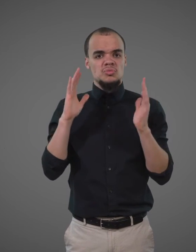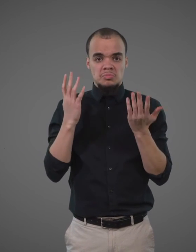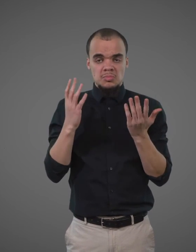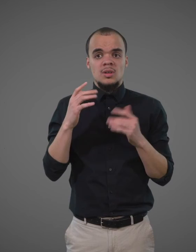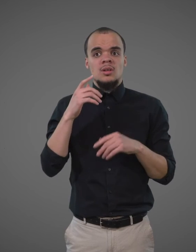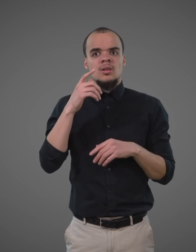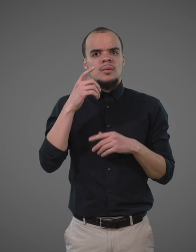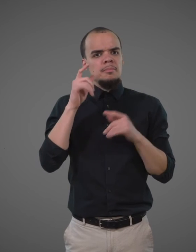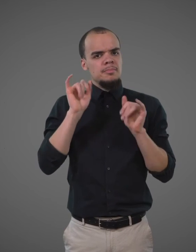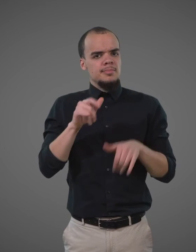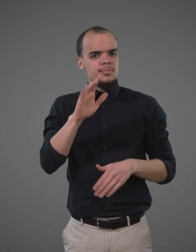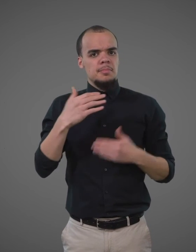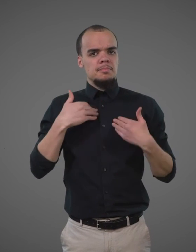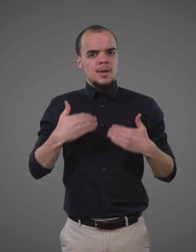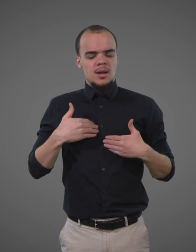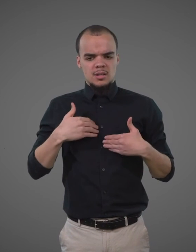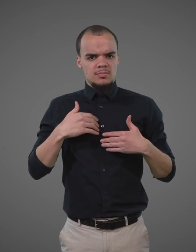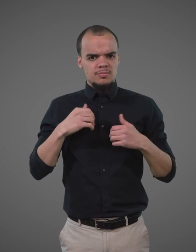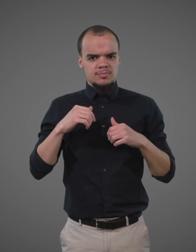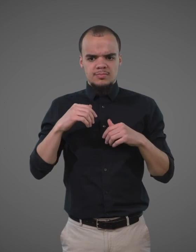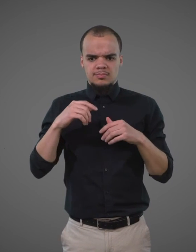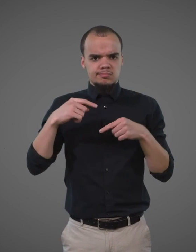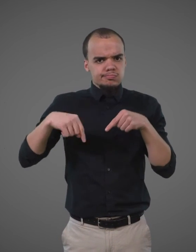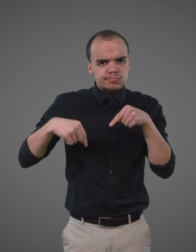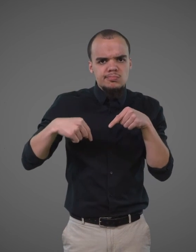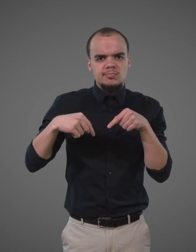to stop drinking but your body reacts by shaking